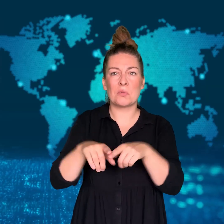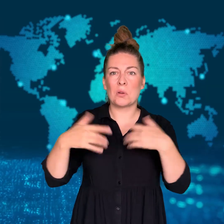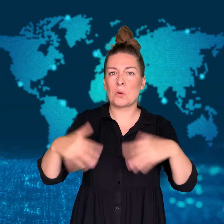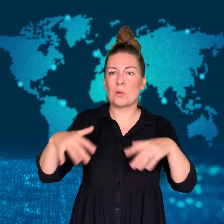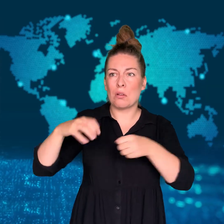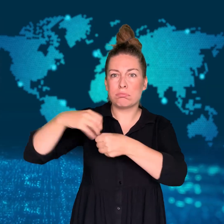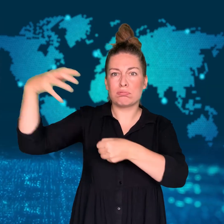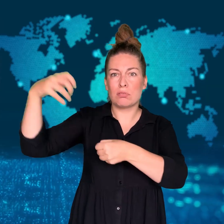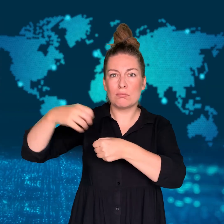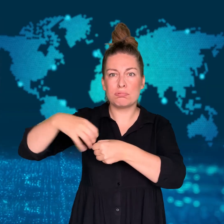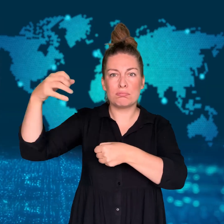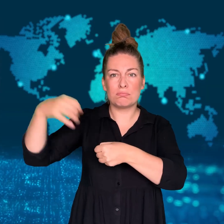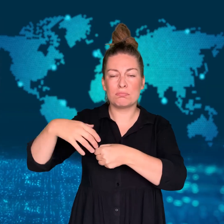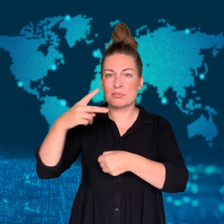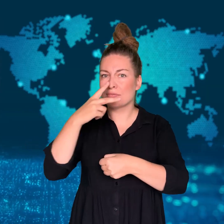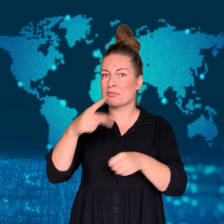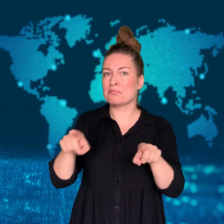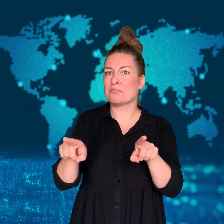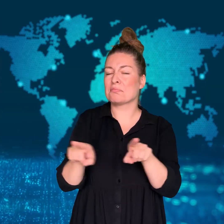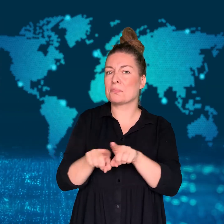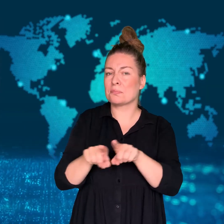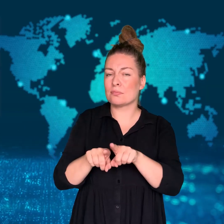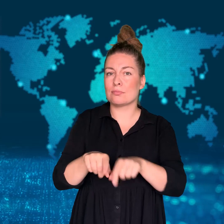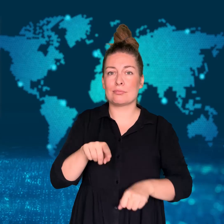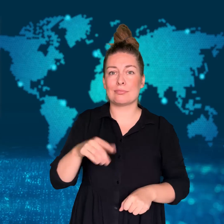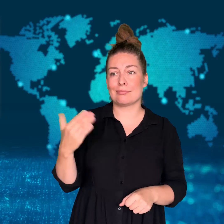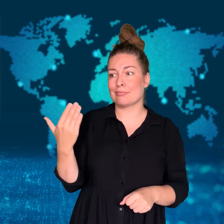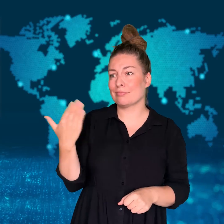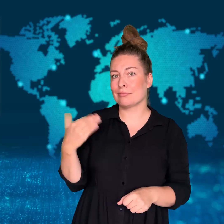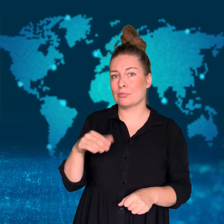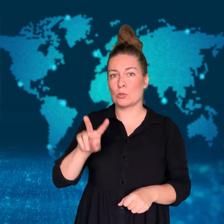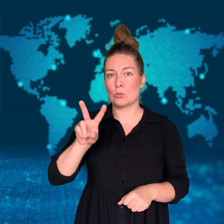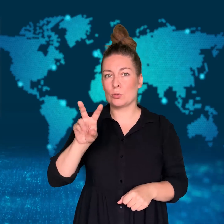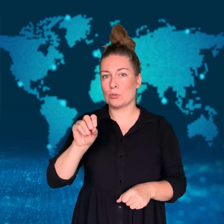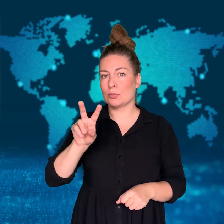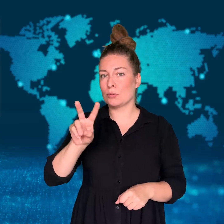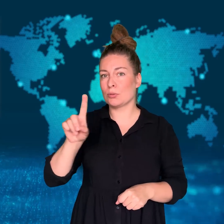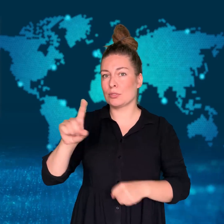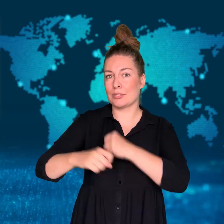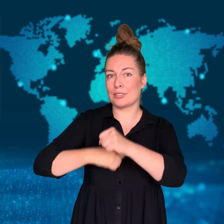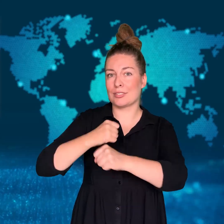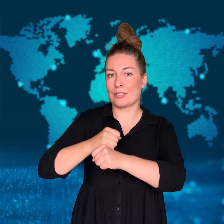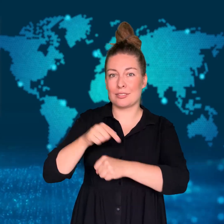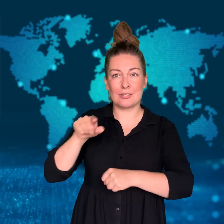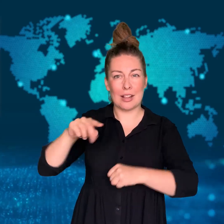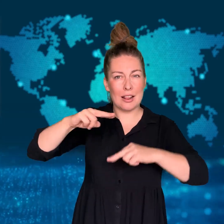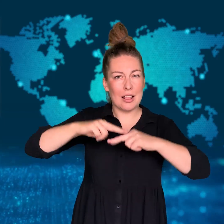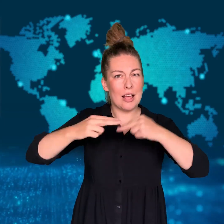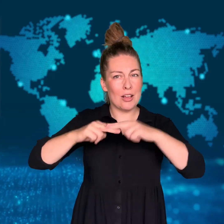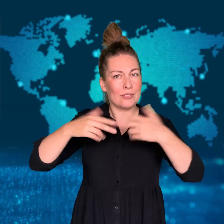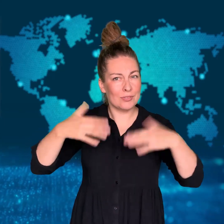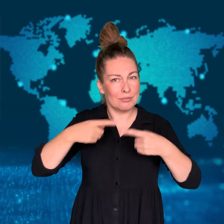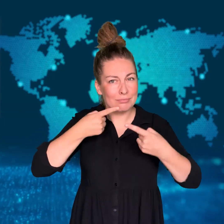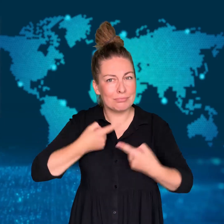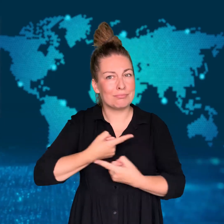The company had announced in 2021 that the PET blocks were